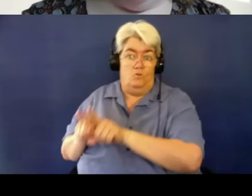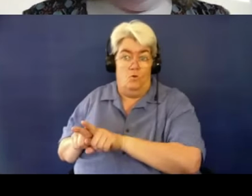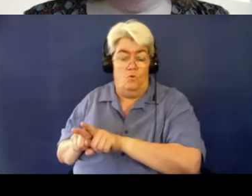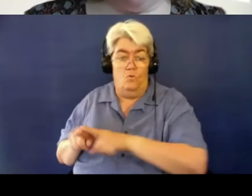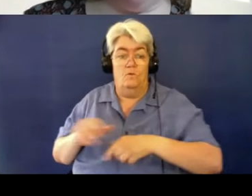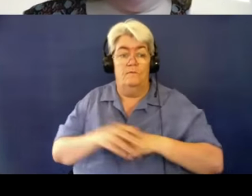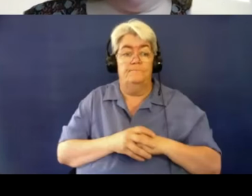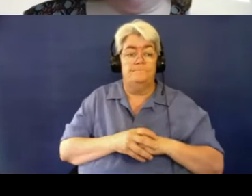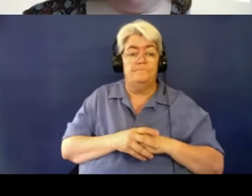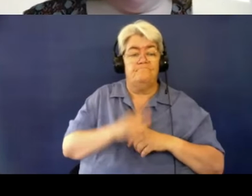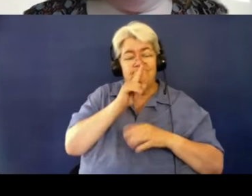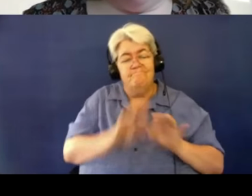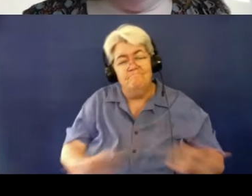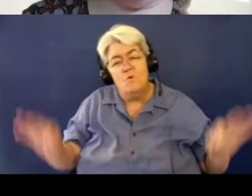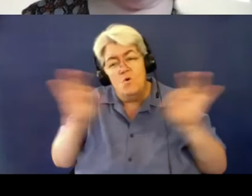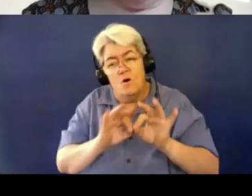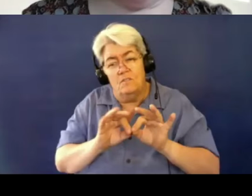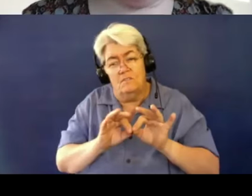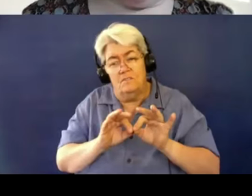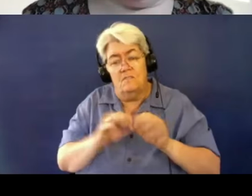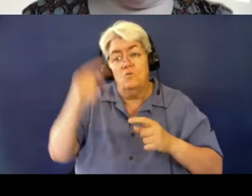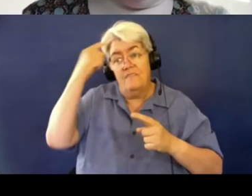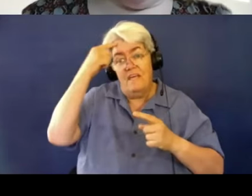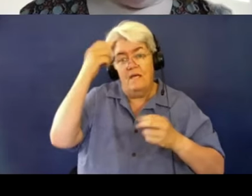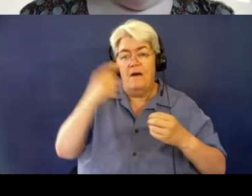It's really important to think about intersectionality.